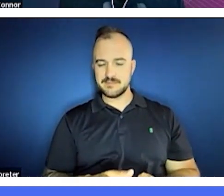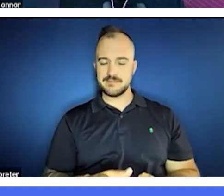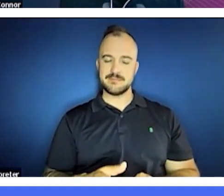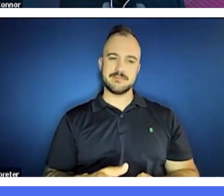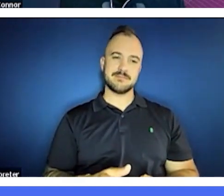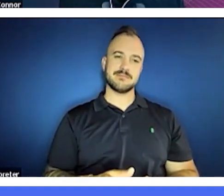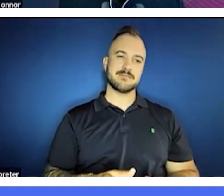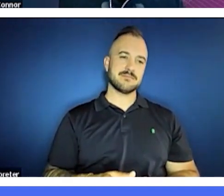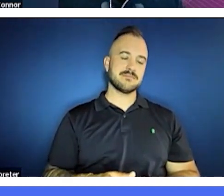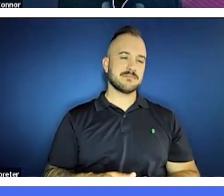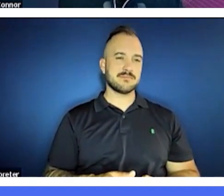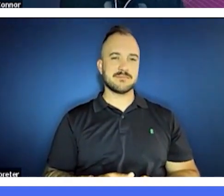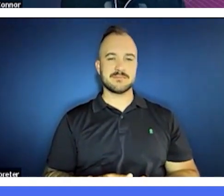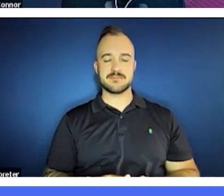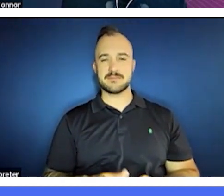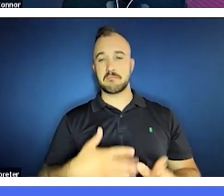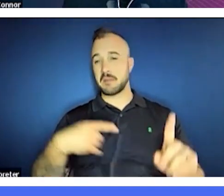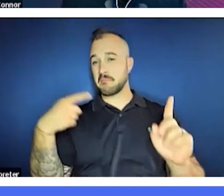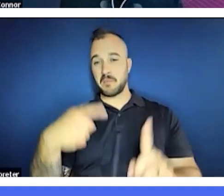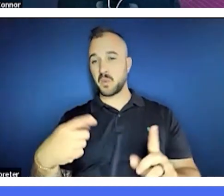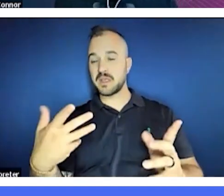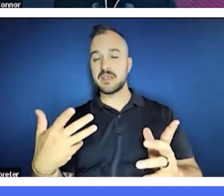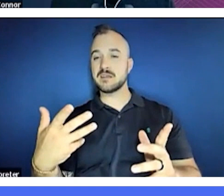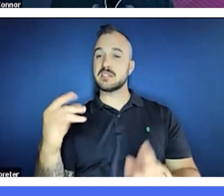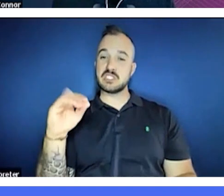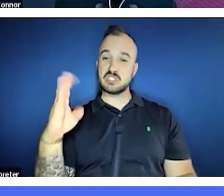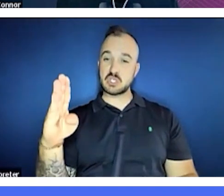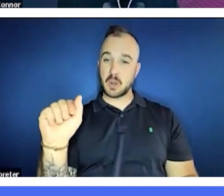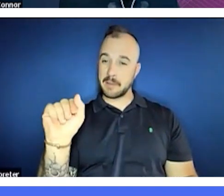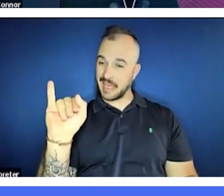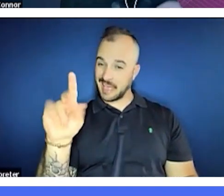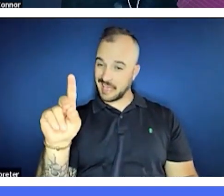So point being, we need to make sure that these job aids that we're providing, that we have a way for people